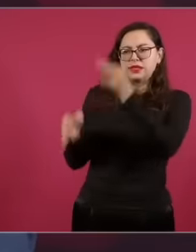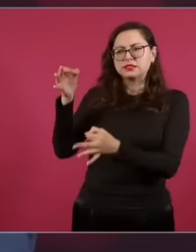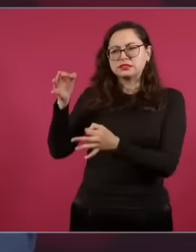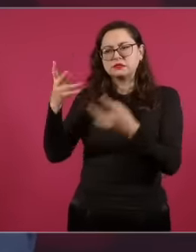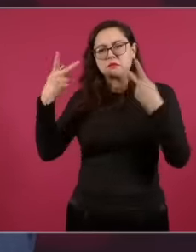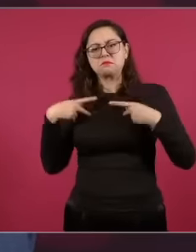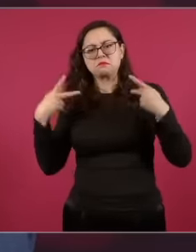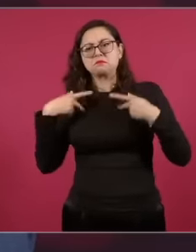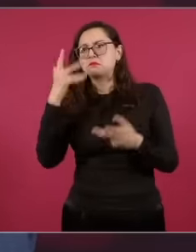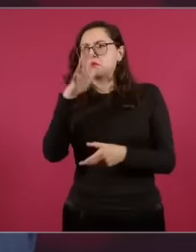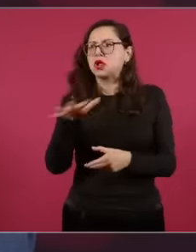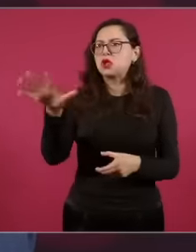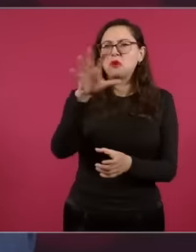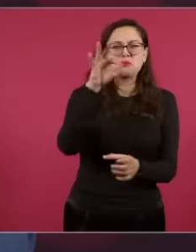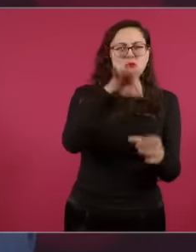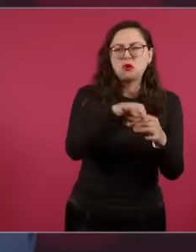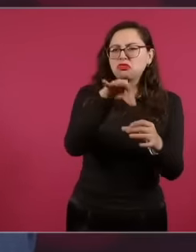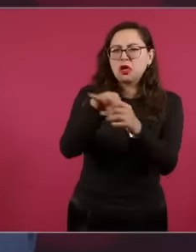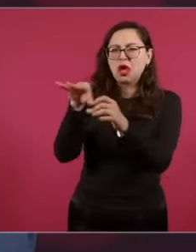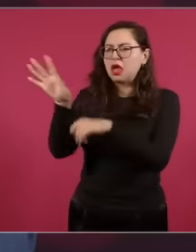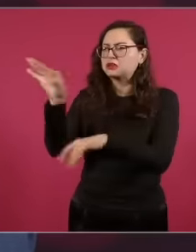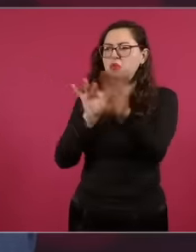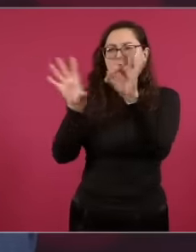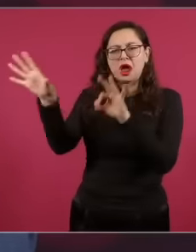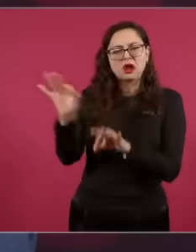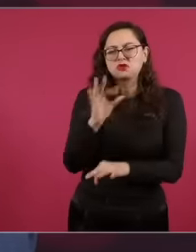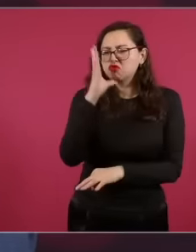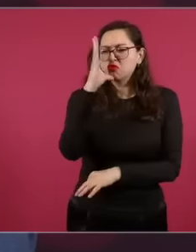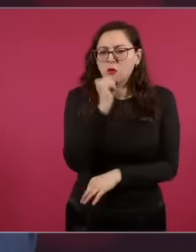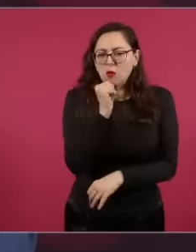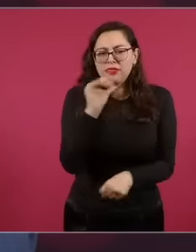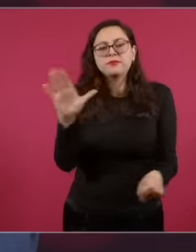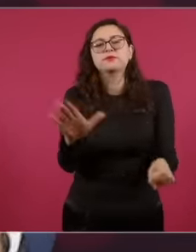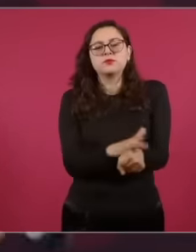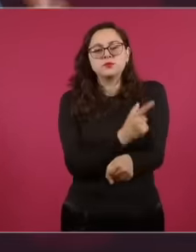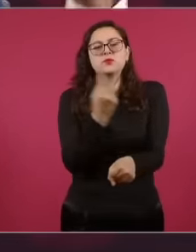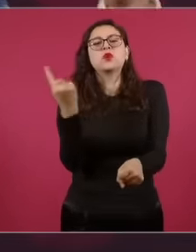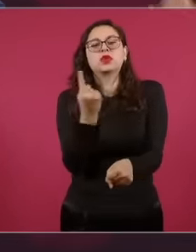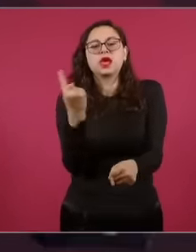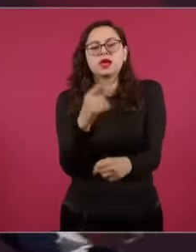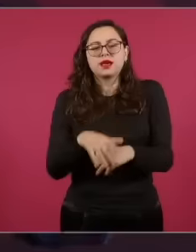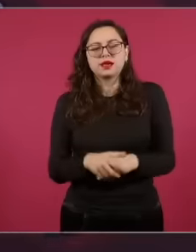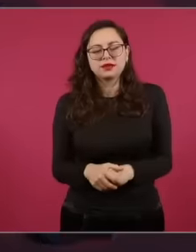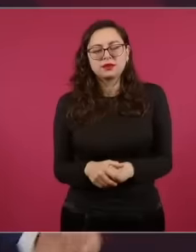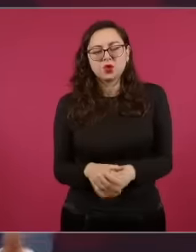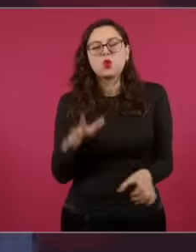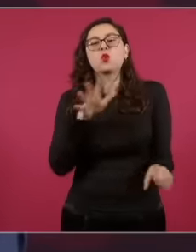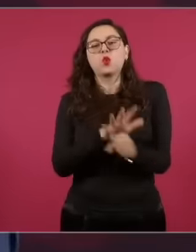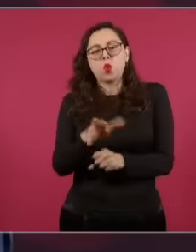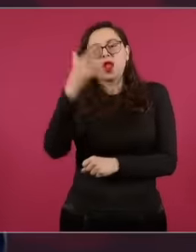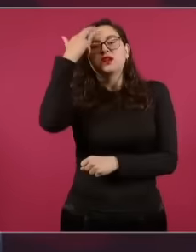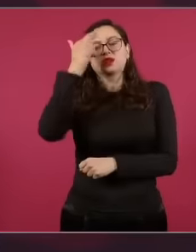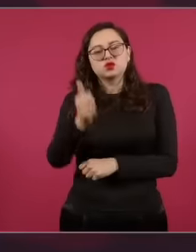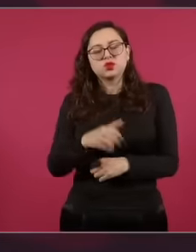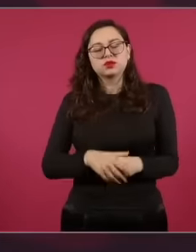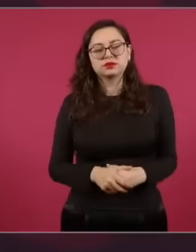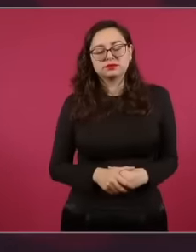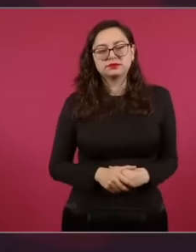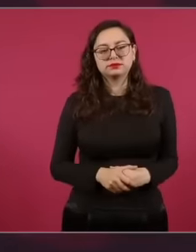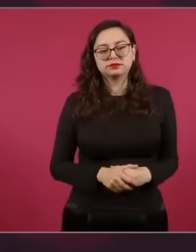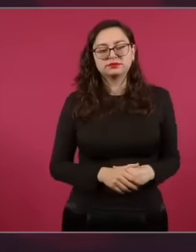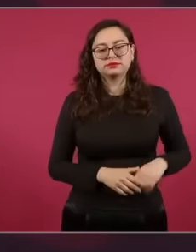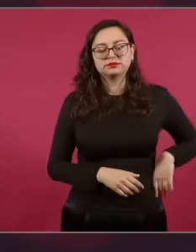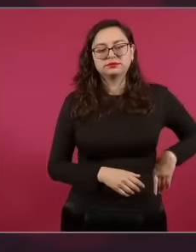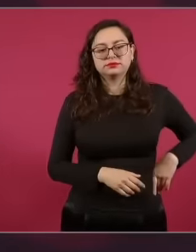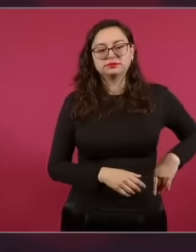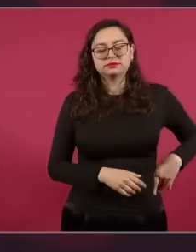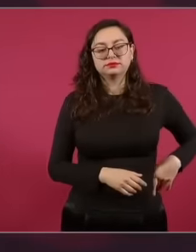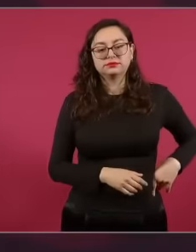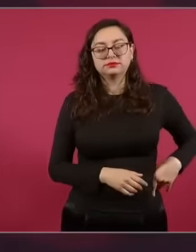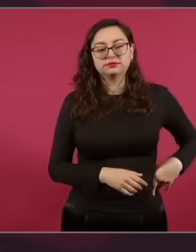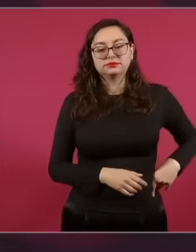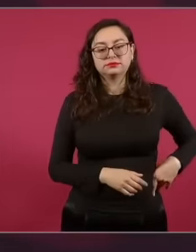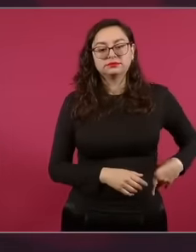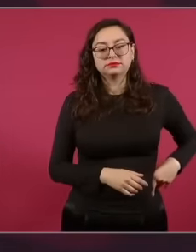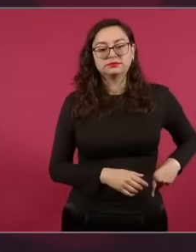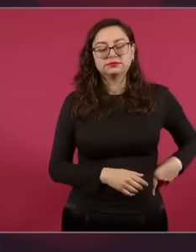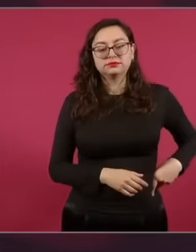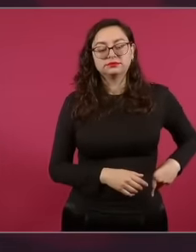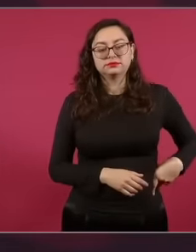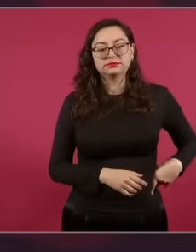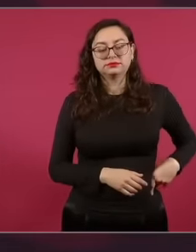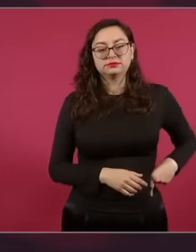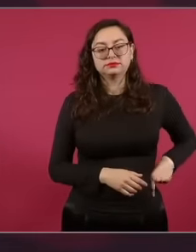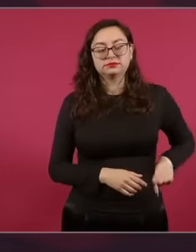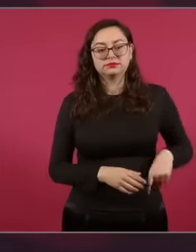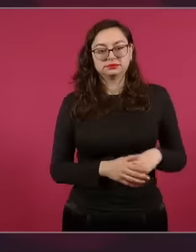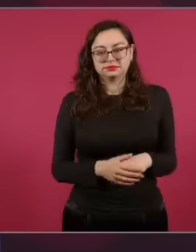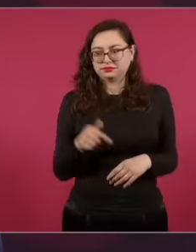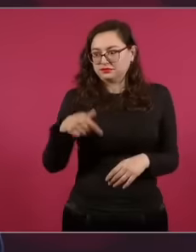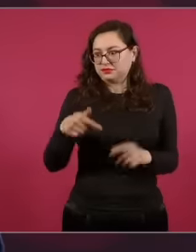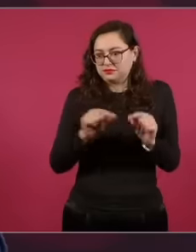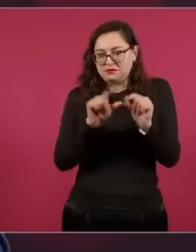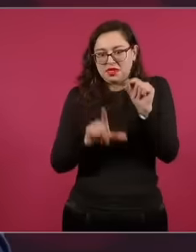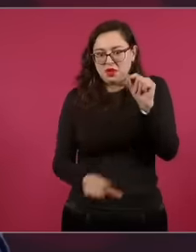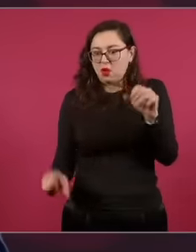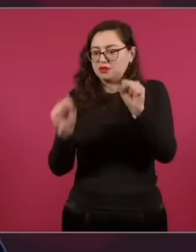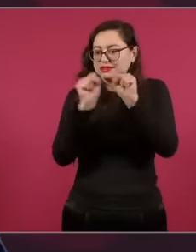the magistrates and the ministers and because of them they have